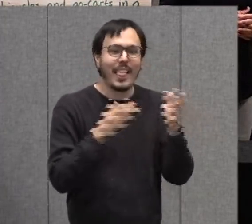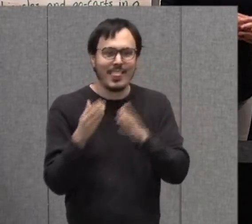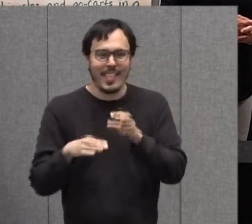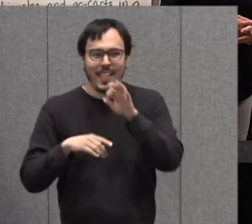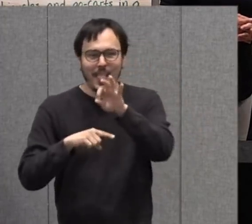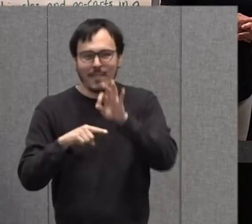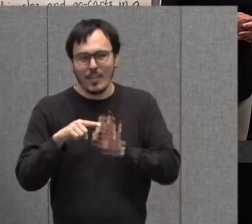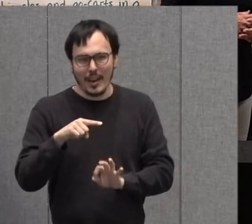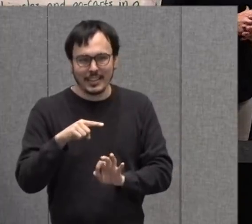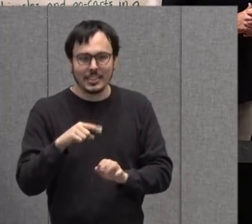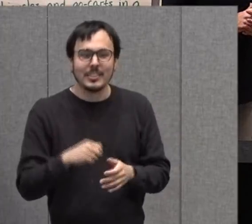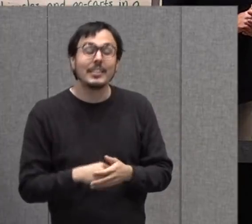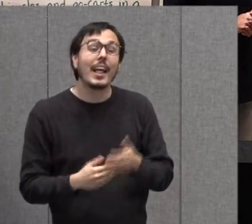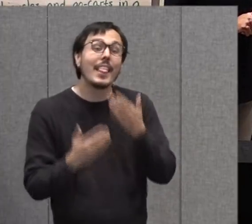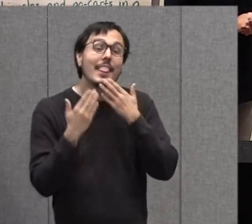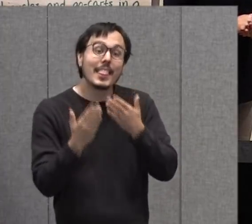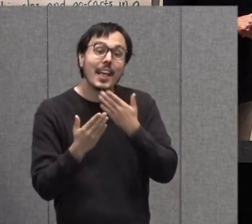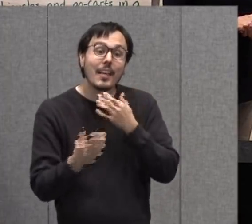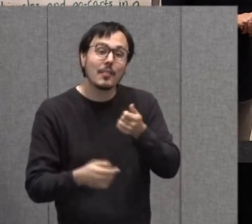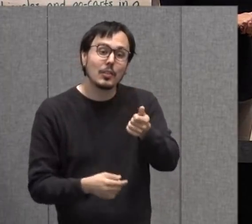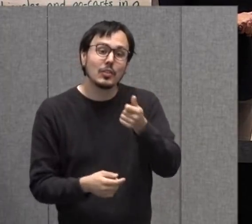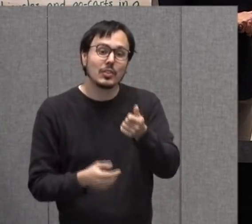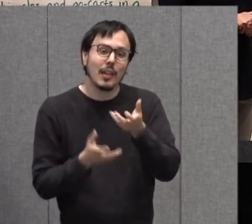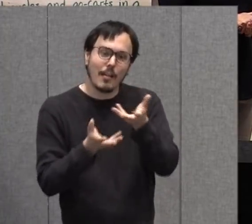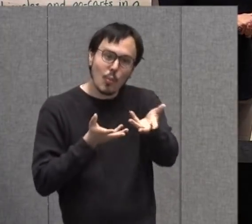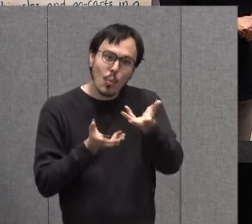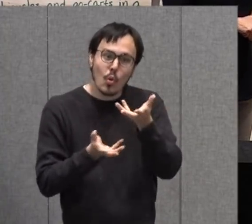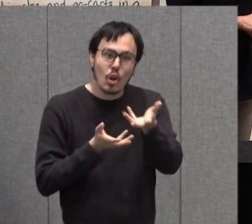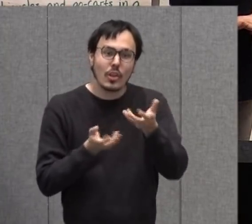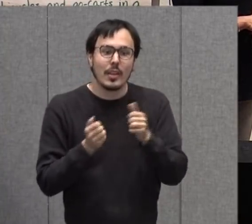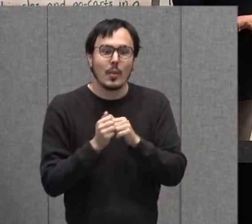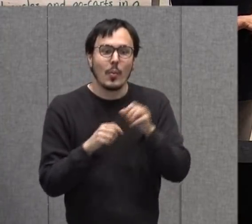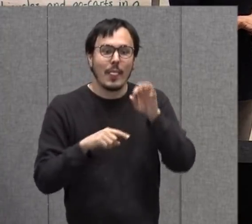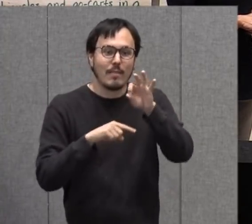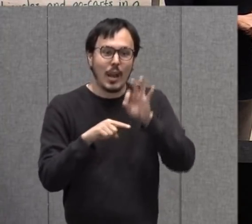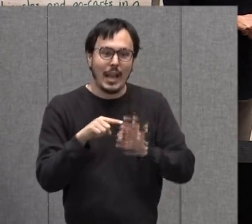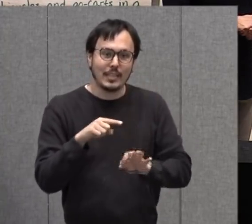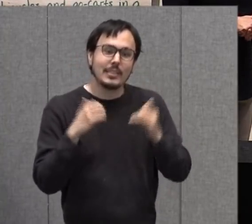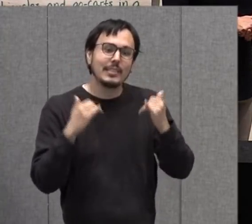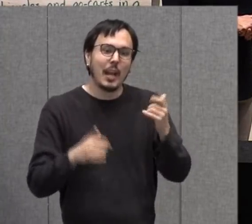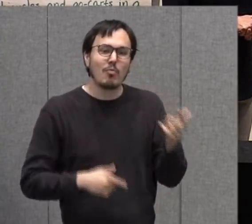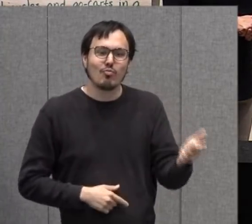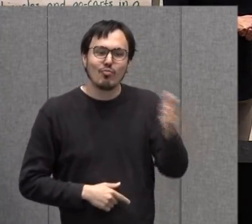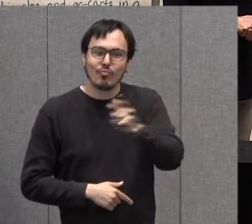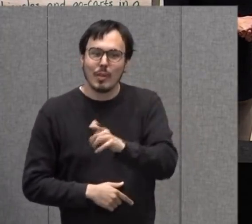So, thank you all for working with fractions with me again today and I'm gonna turn it over to Mrs. Gaudet.